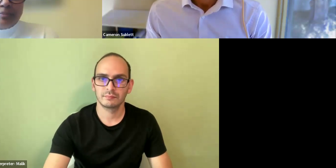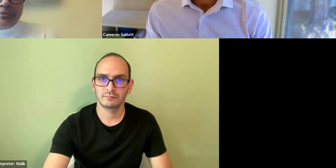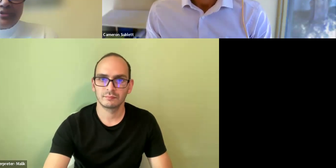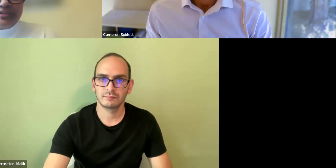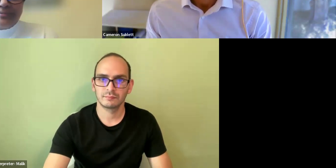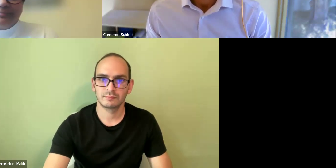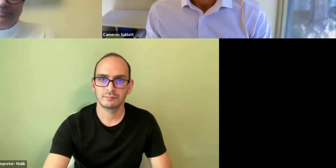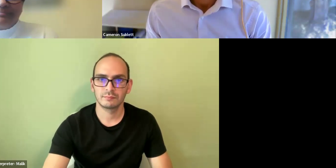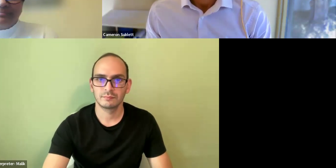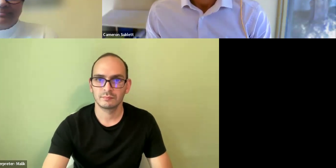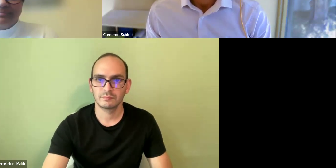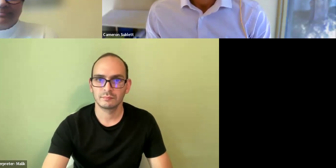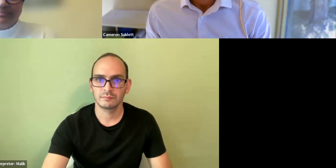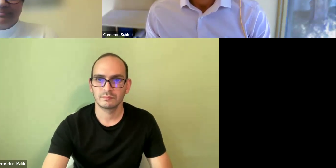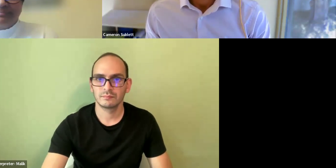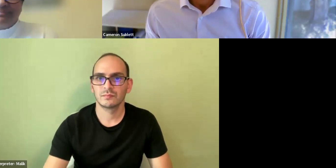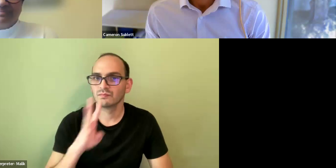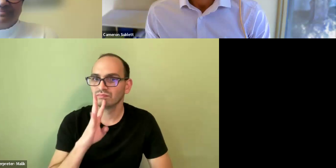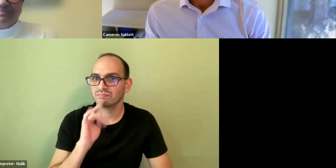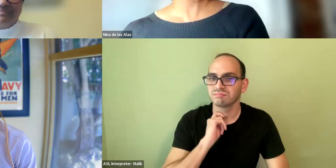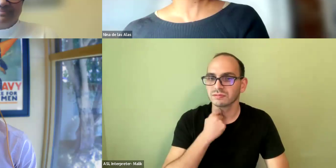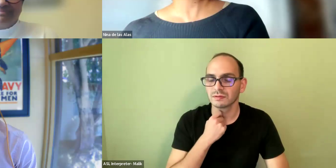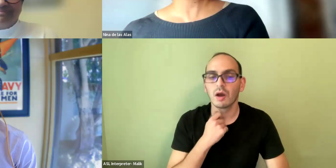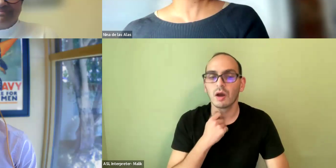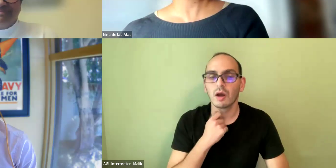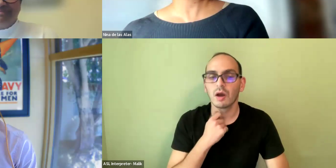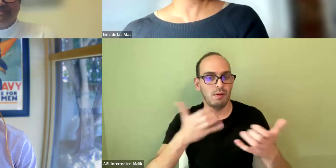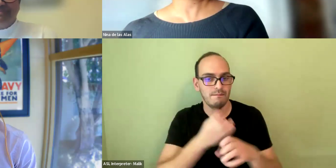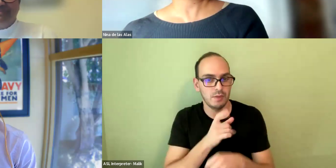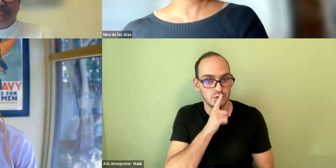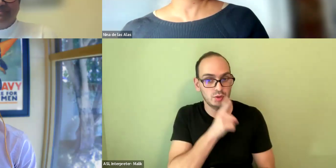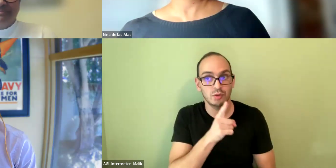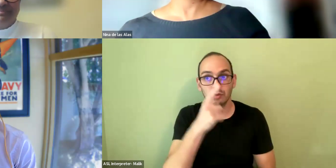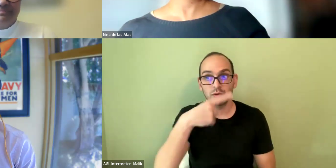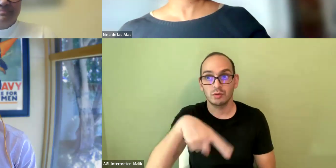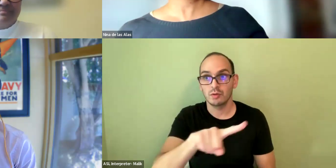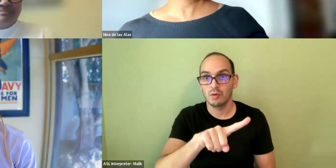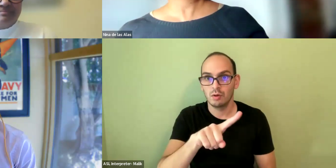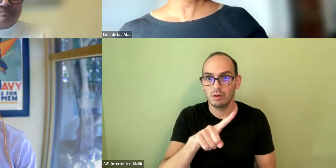You re on mute. So, I just want to make sure that we you all are getting